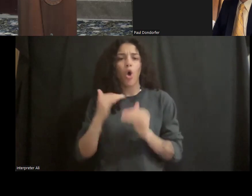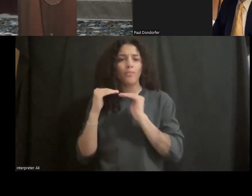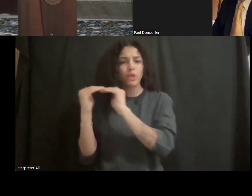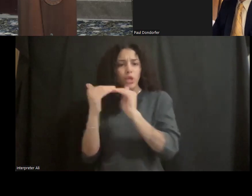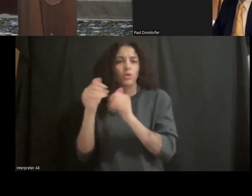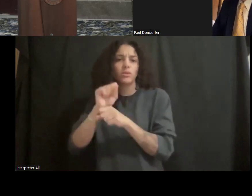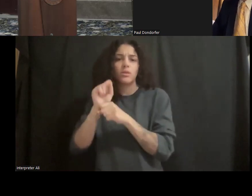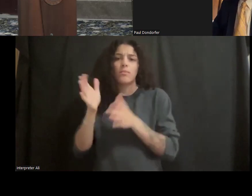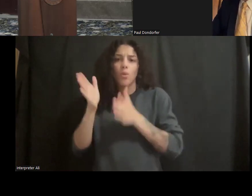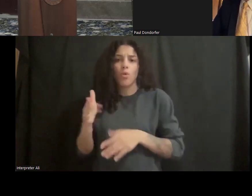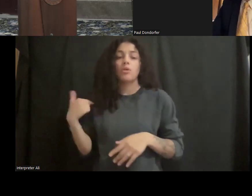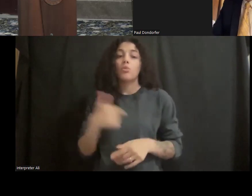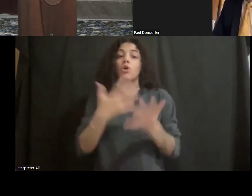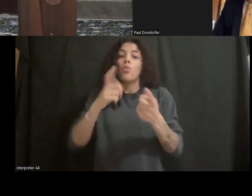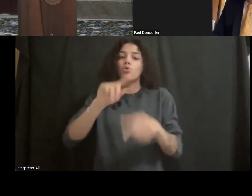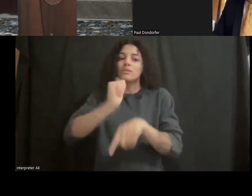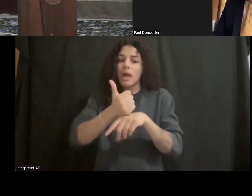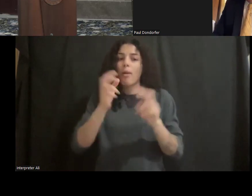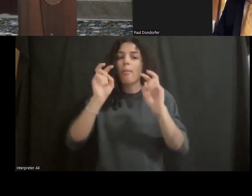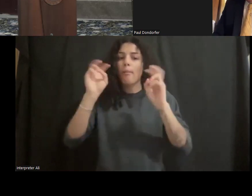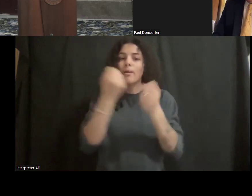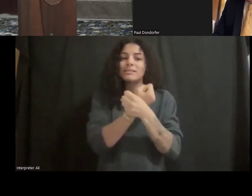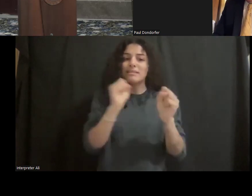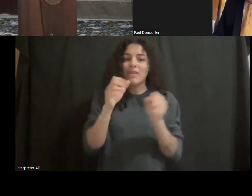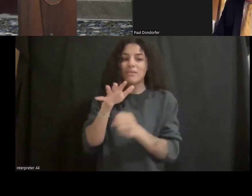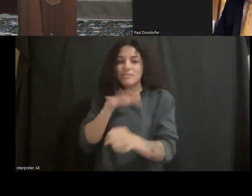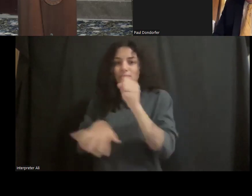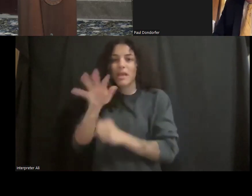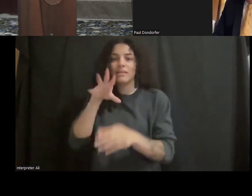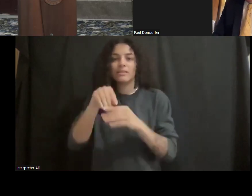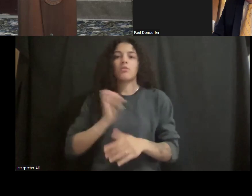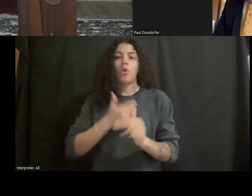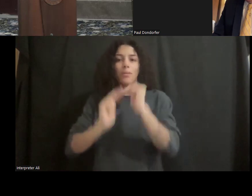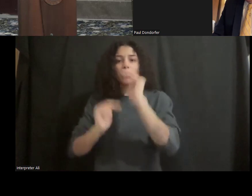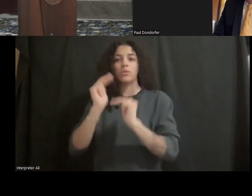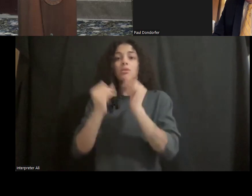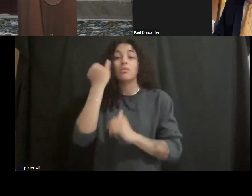our buildings on every floor somewhere where we can go if there's a situation going on Um we're